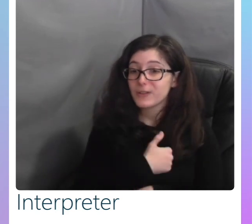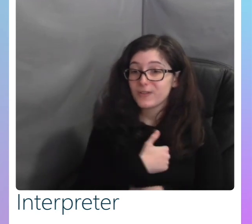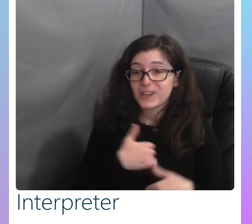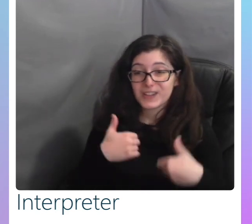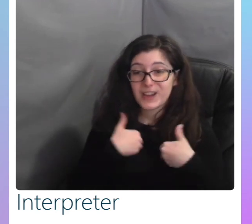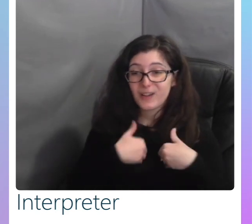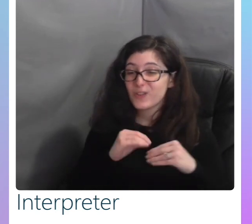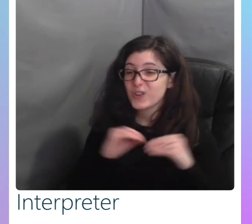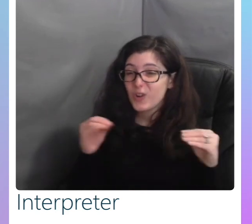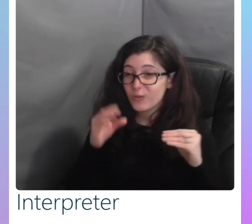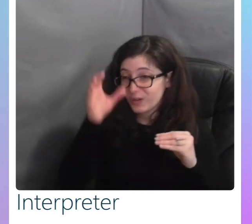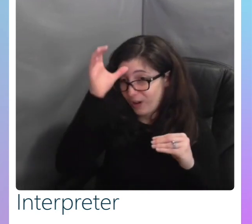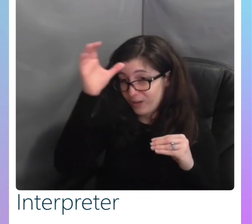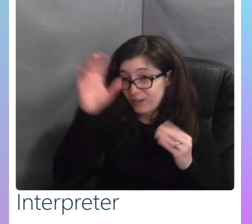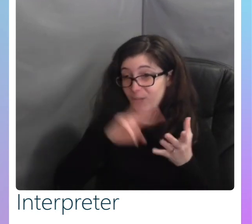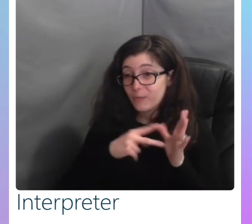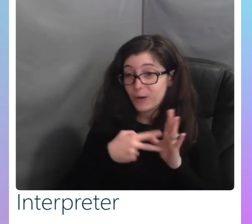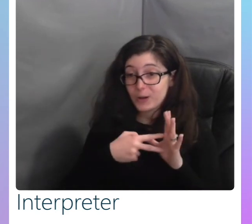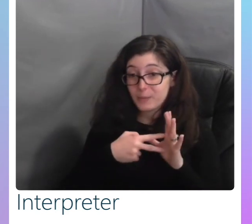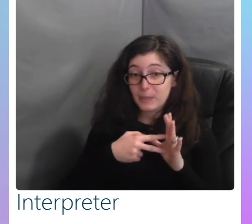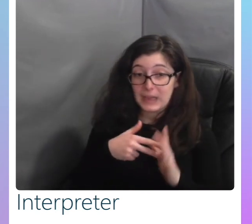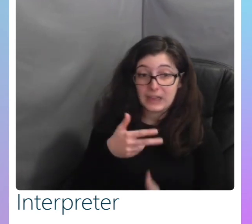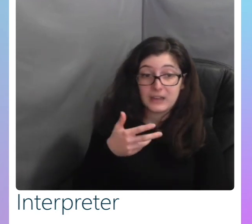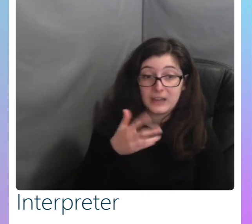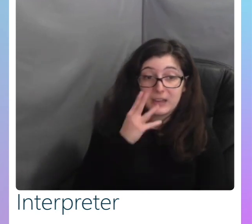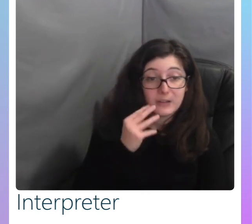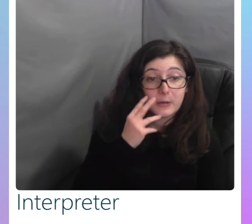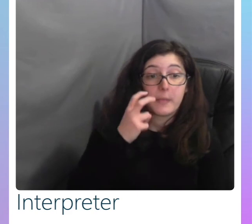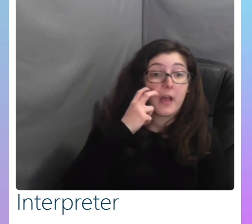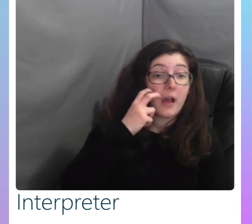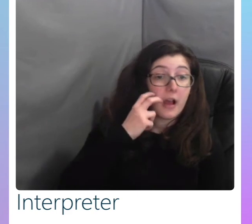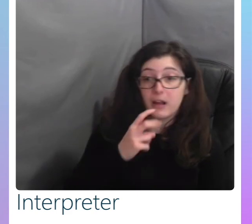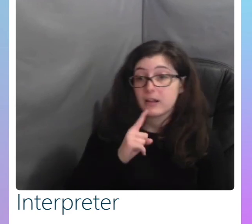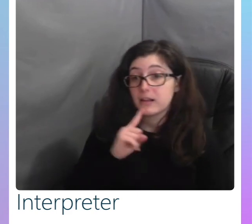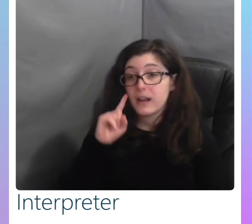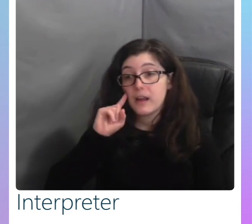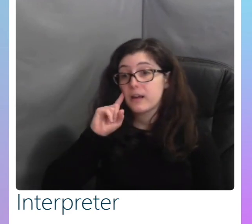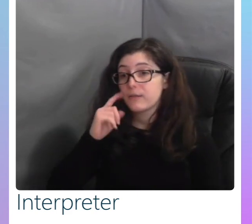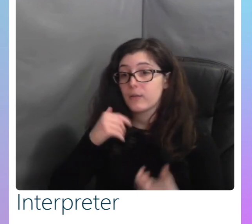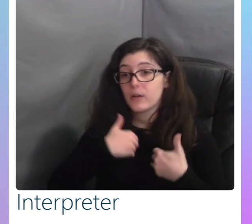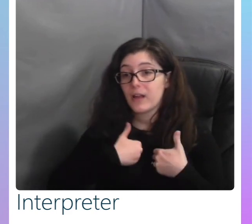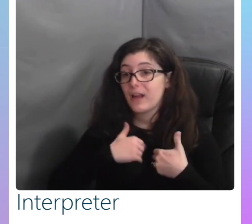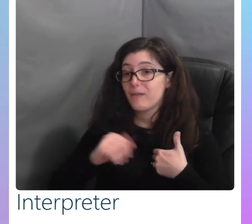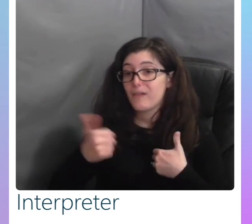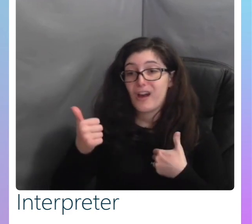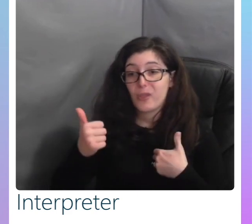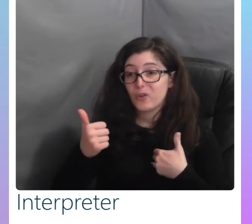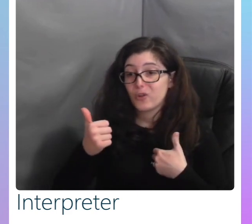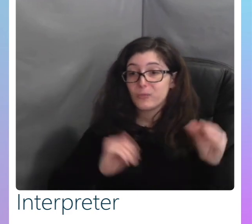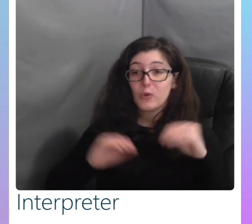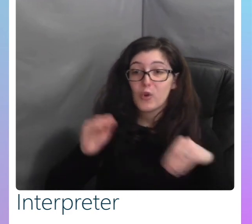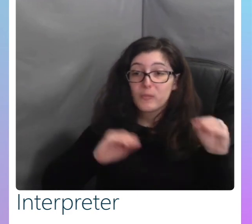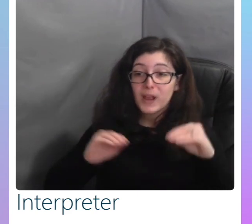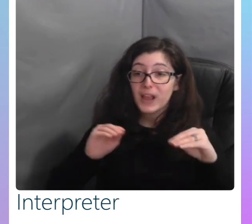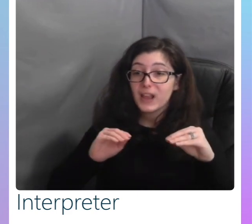of what it means to be blind or deaf or have a manual dexterity impairment or a mobility impairment,